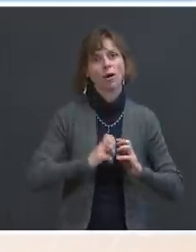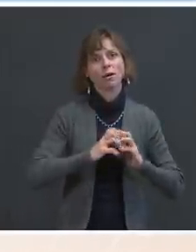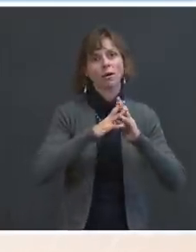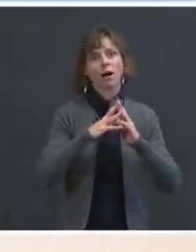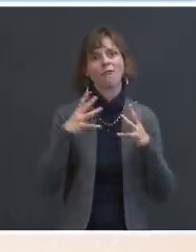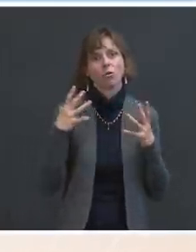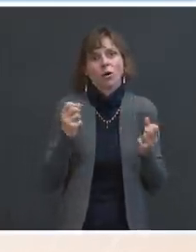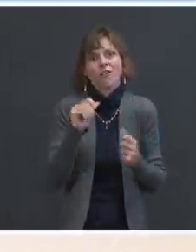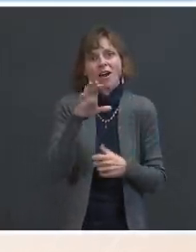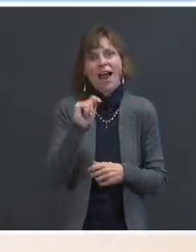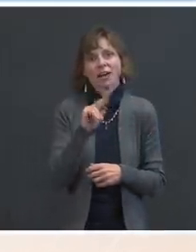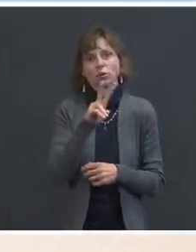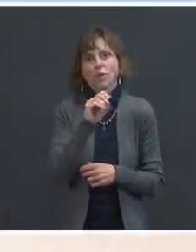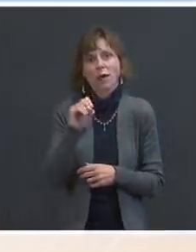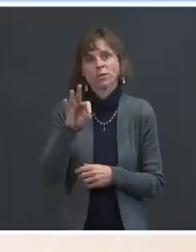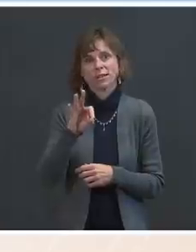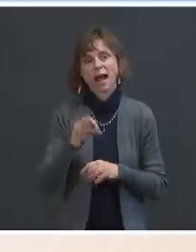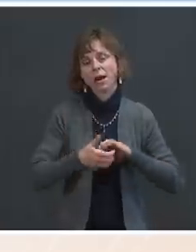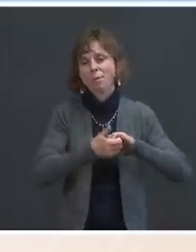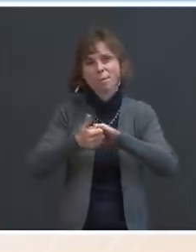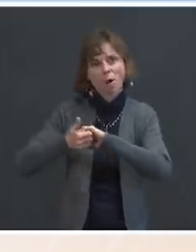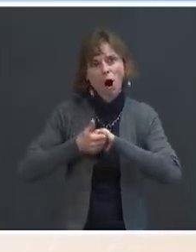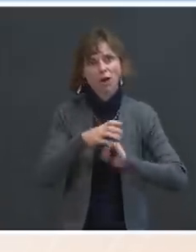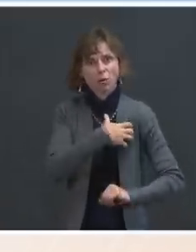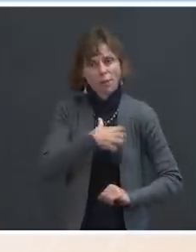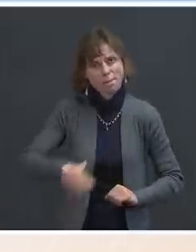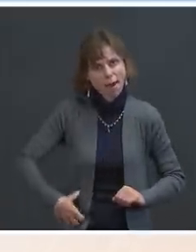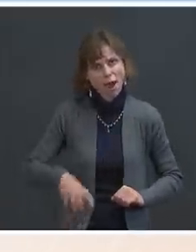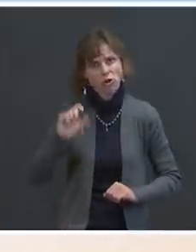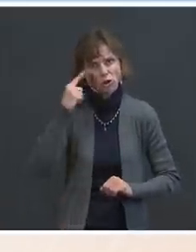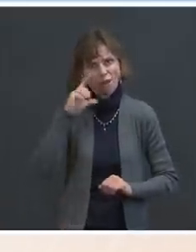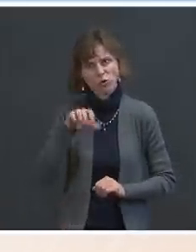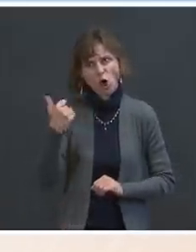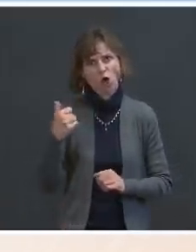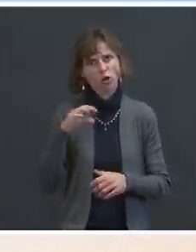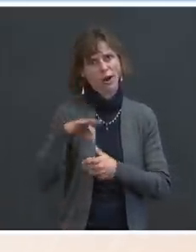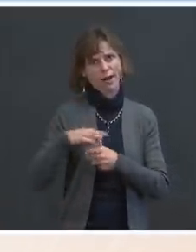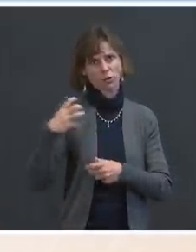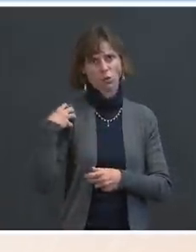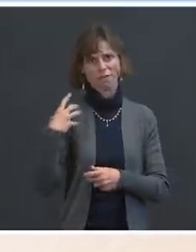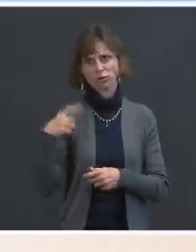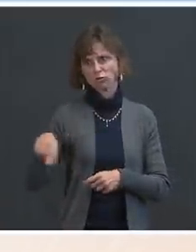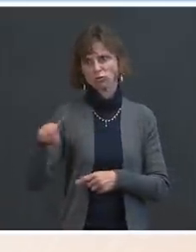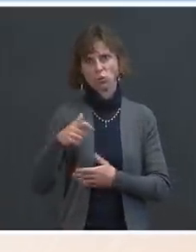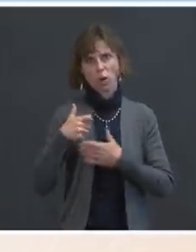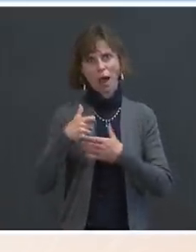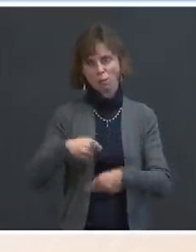partnering with mayors, governors, and other officials to get help to them quickly and in a way that kept waste, fraud,